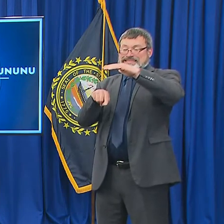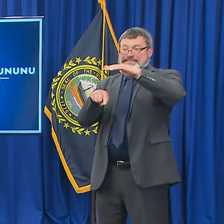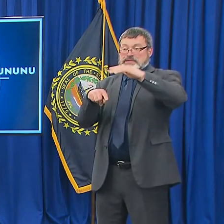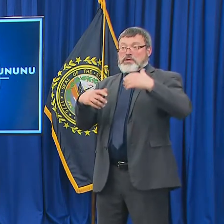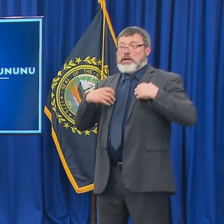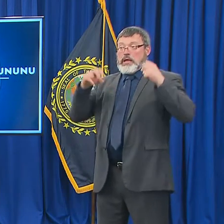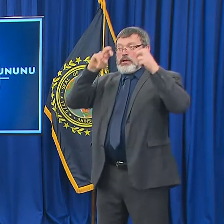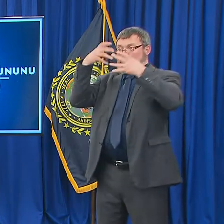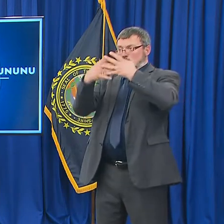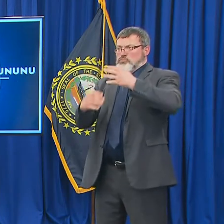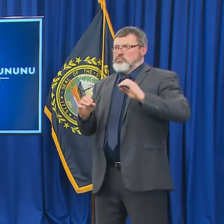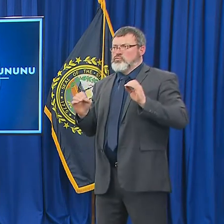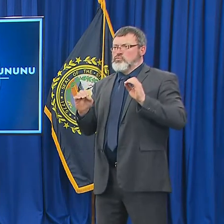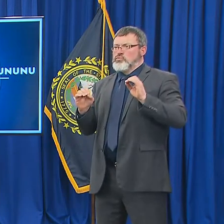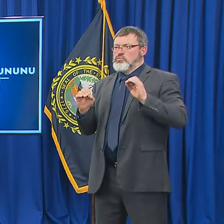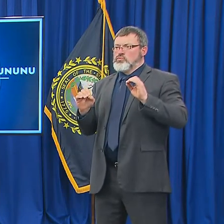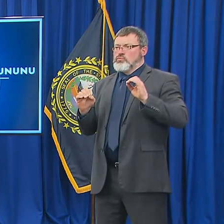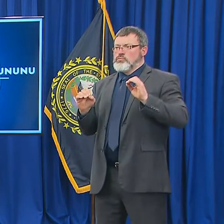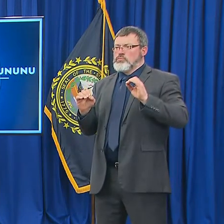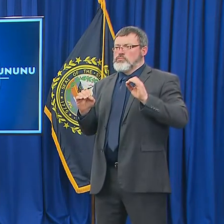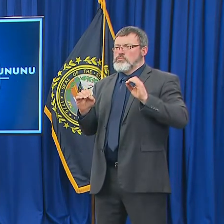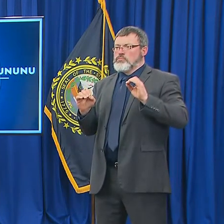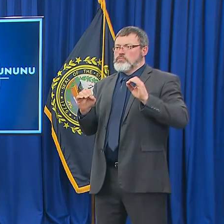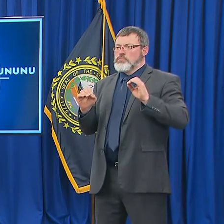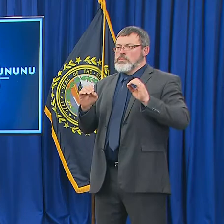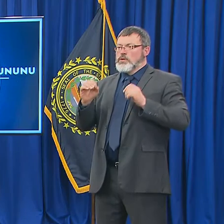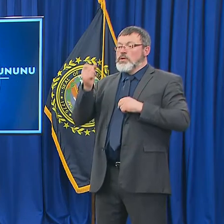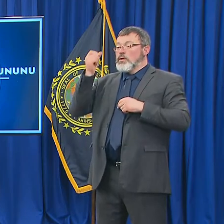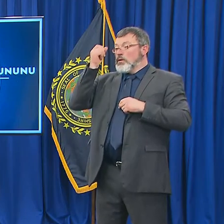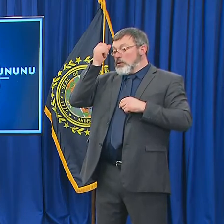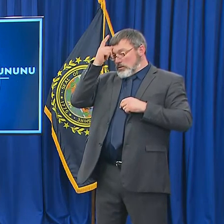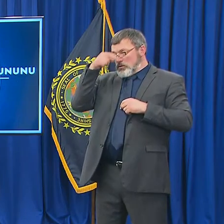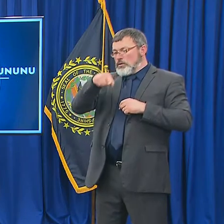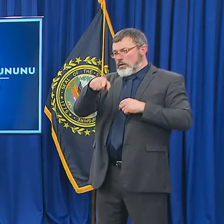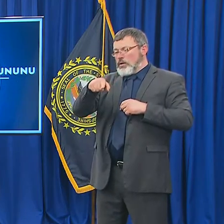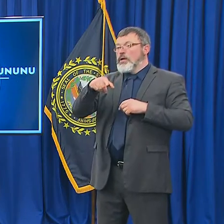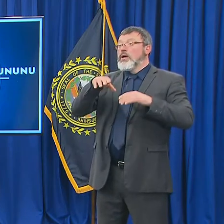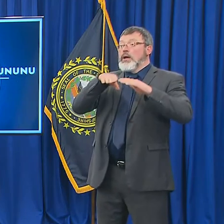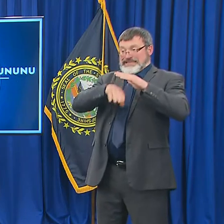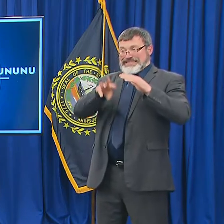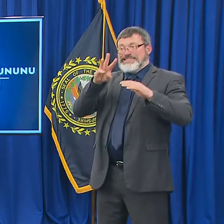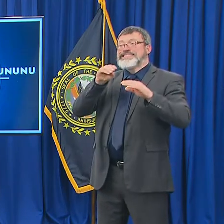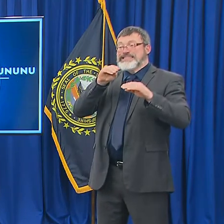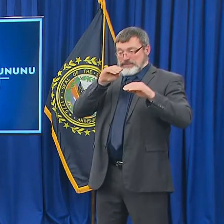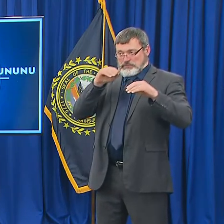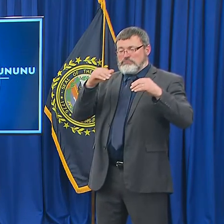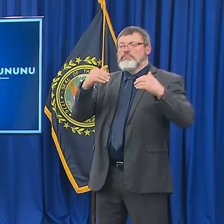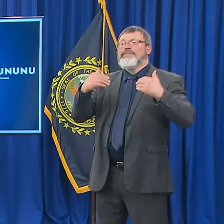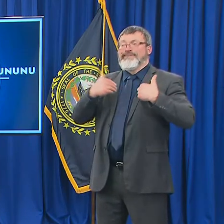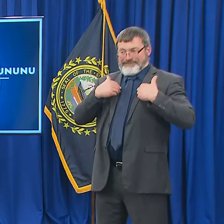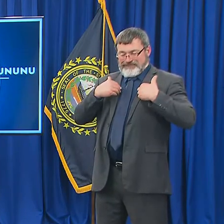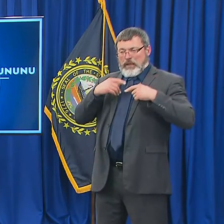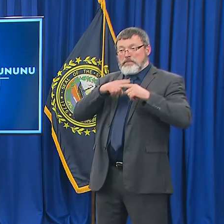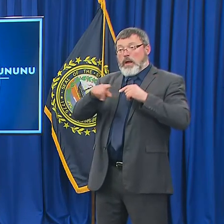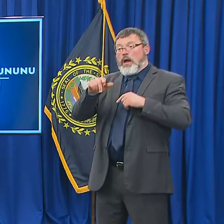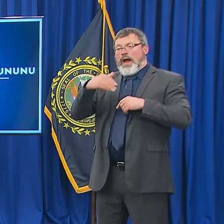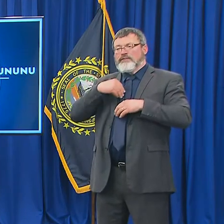Governor do you plan on trying to stop him. No look I understand that's a lot of folks that aren't upset.